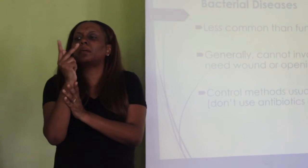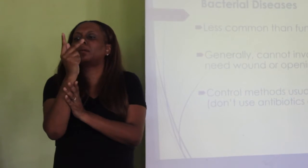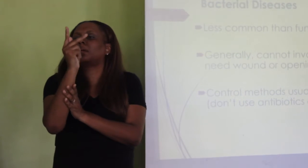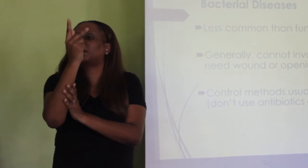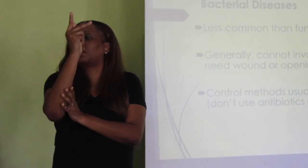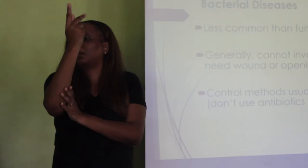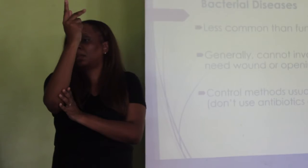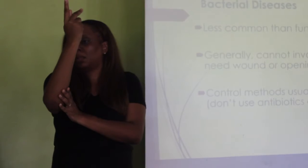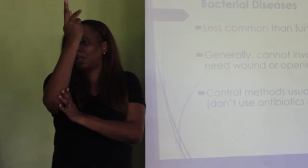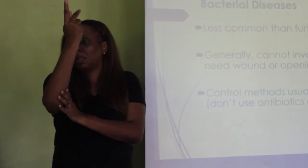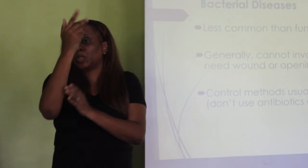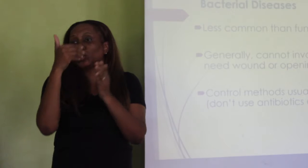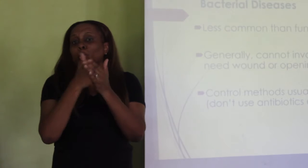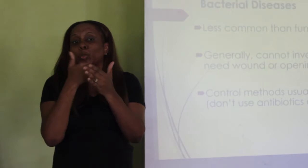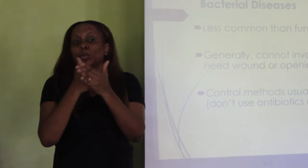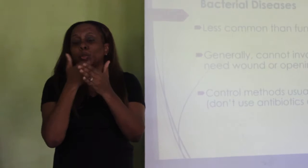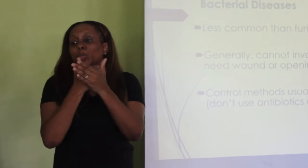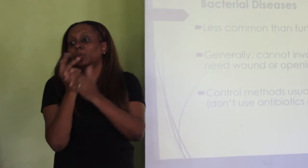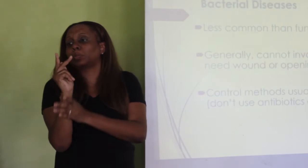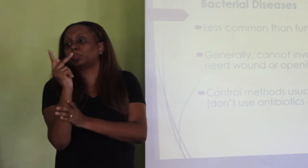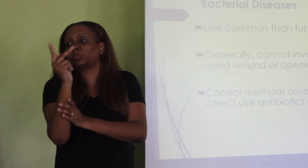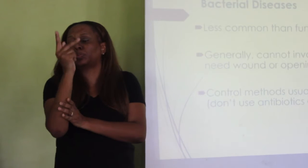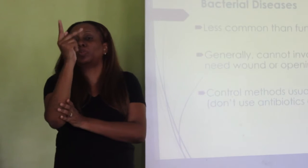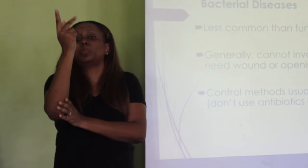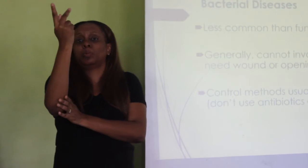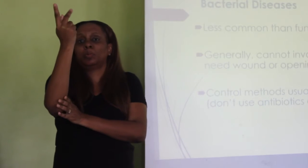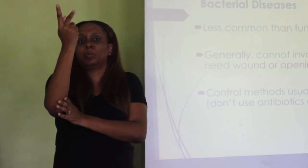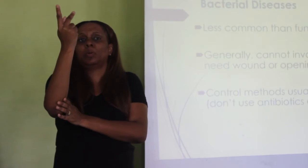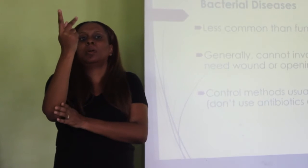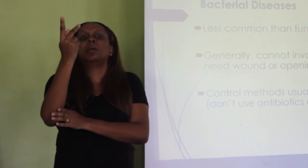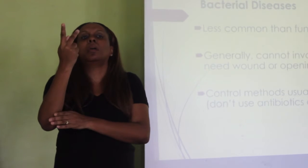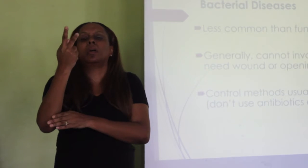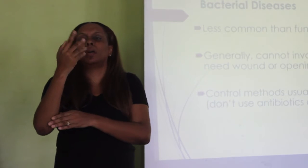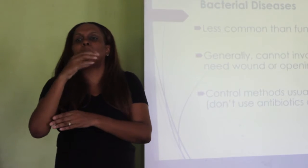new lease which we know have we learned before that the regenerator or new lease